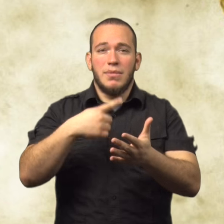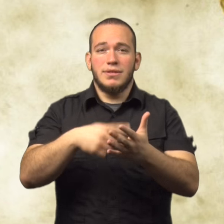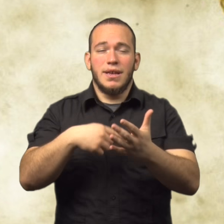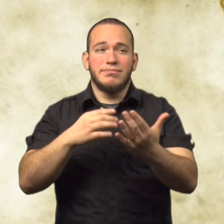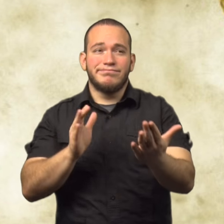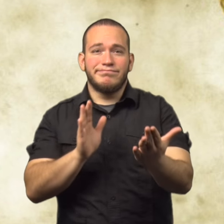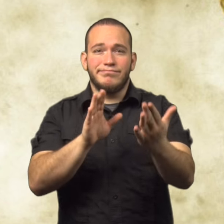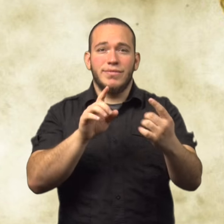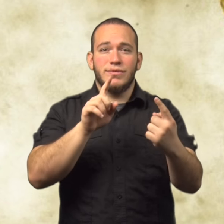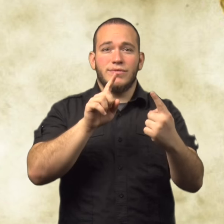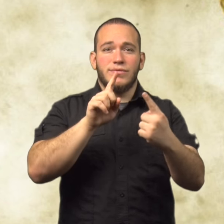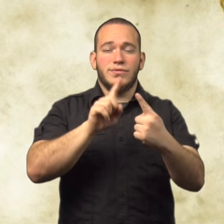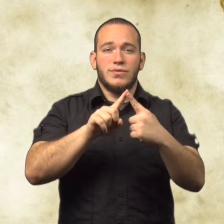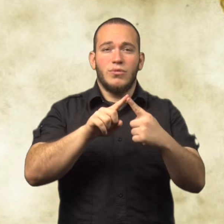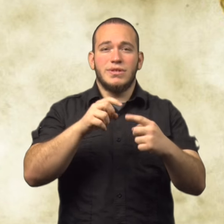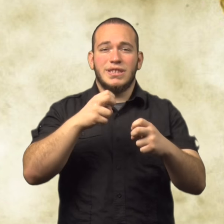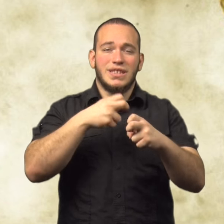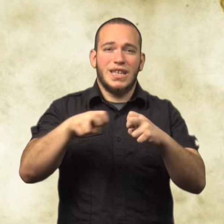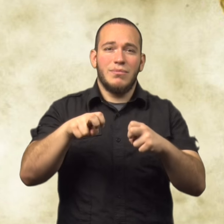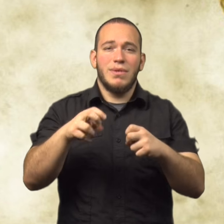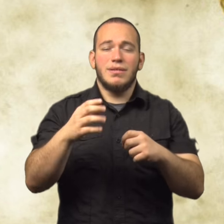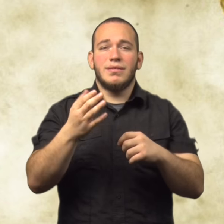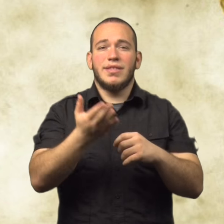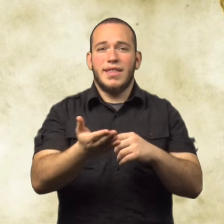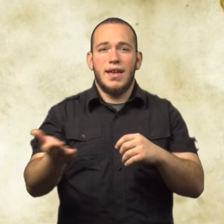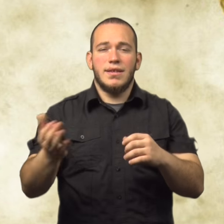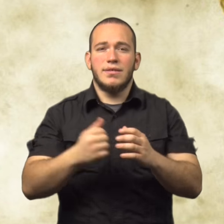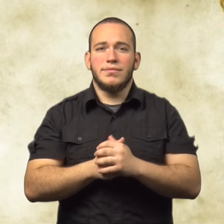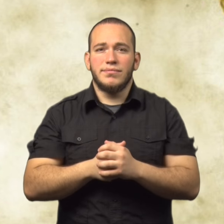Sometimes we face difficult things.